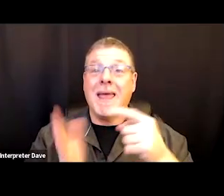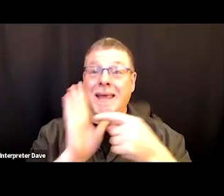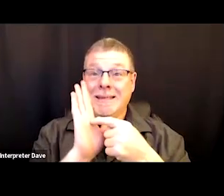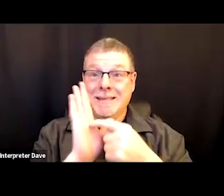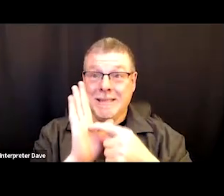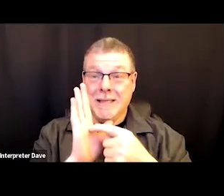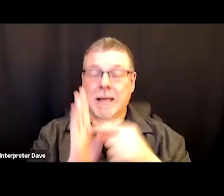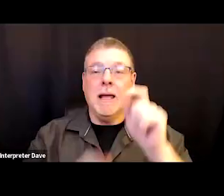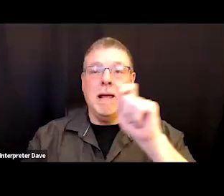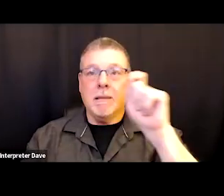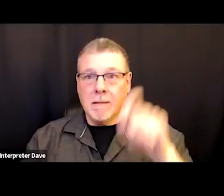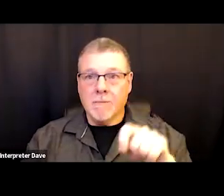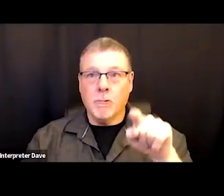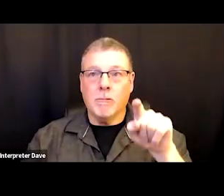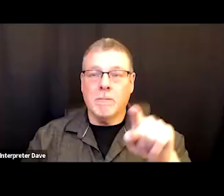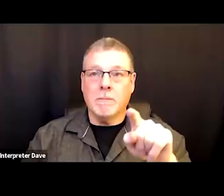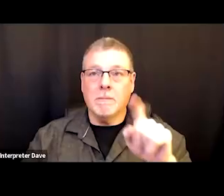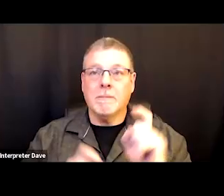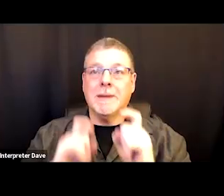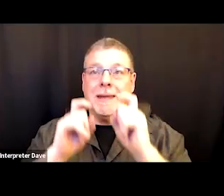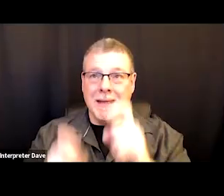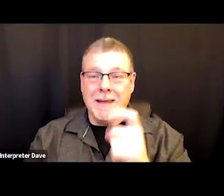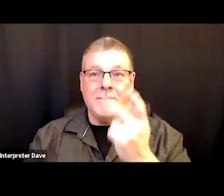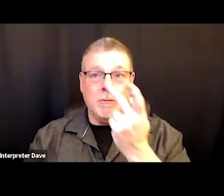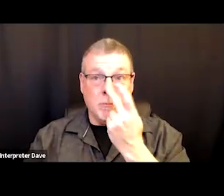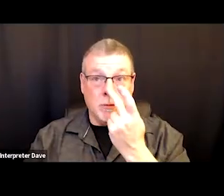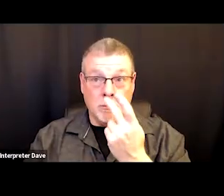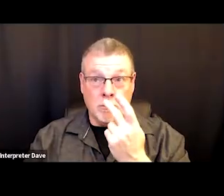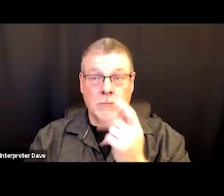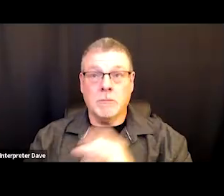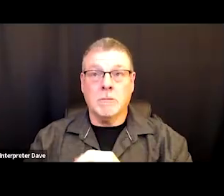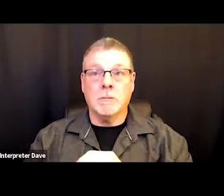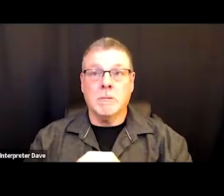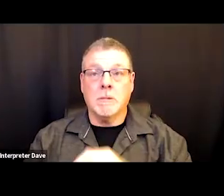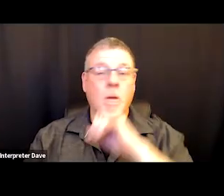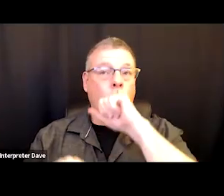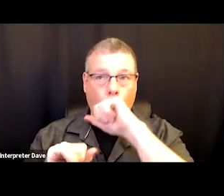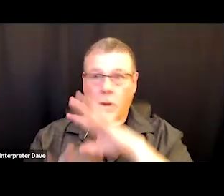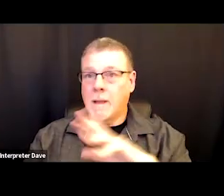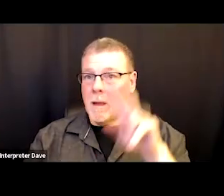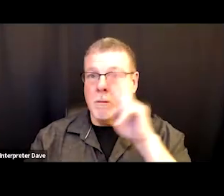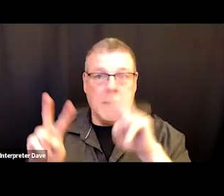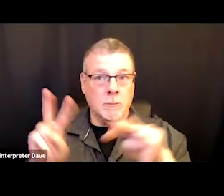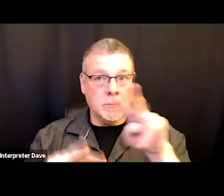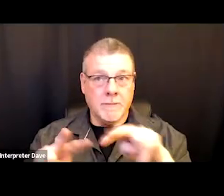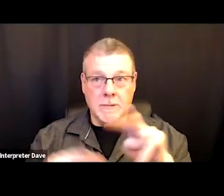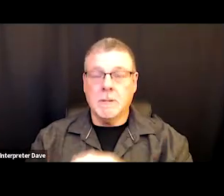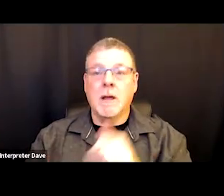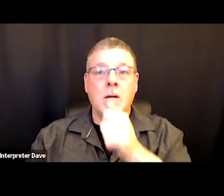therefore, be given, a urine specimen can be given, without observation in the privacy of their home